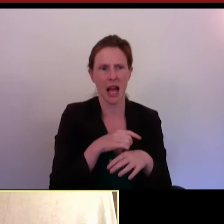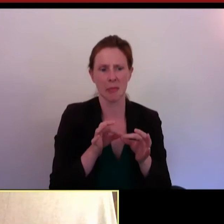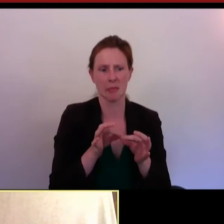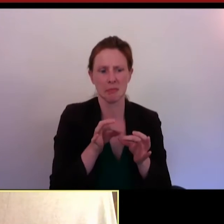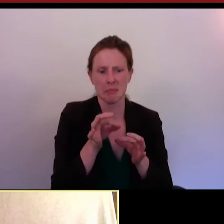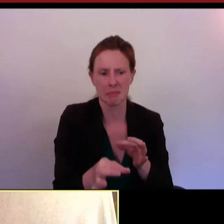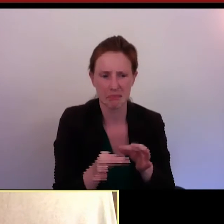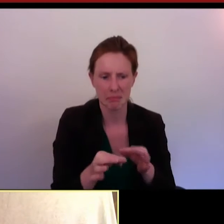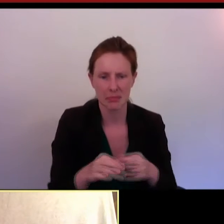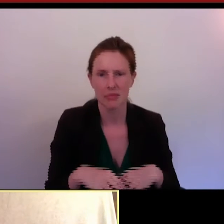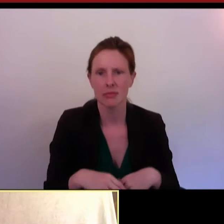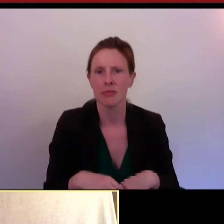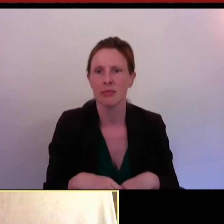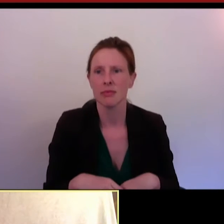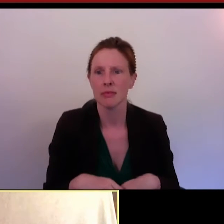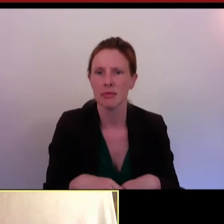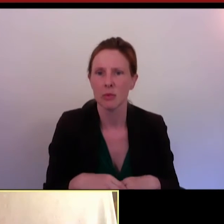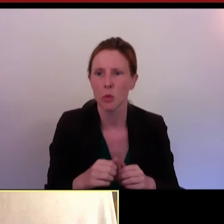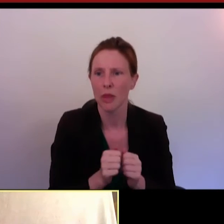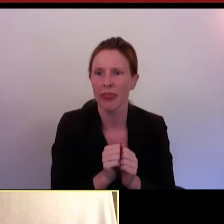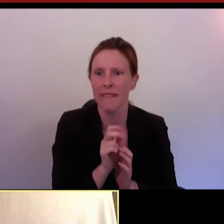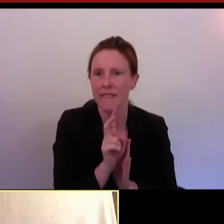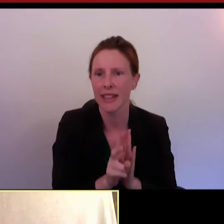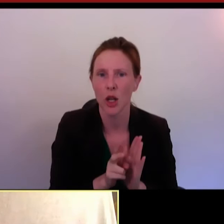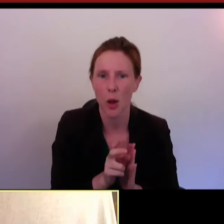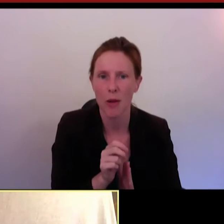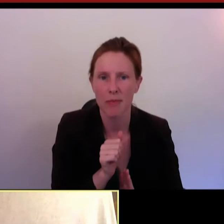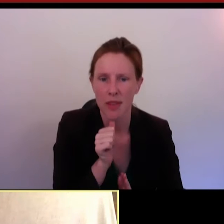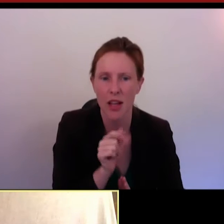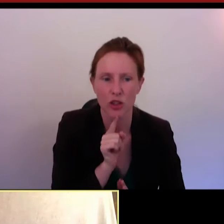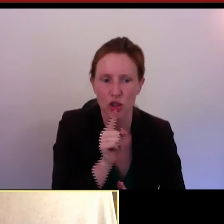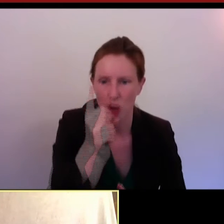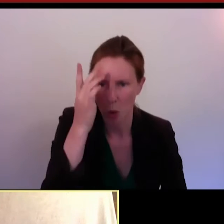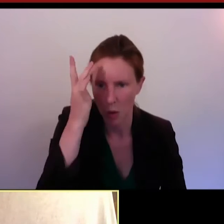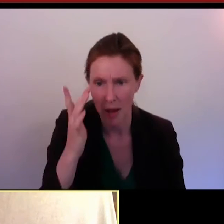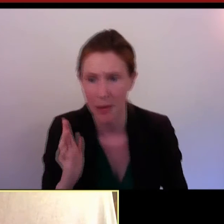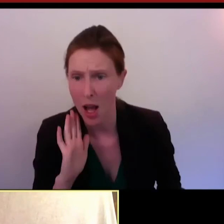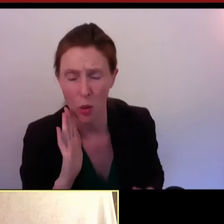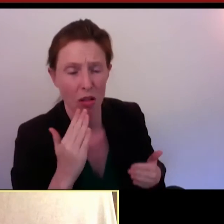There seems to be a bit of a lag time lag between the video